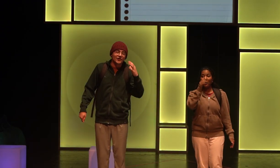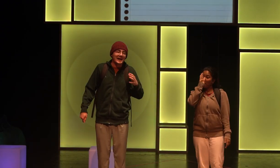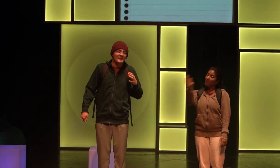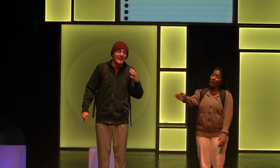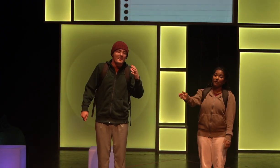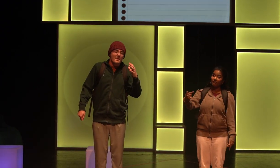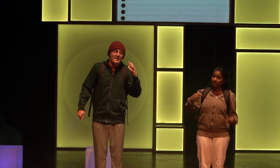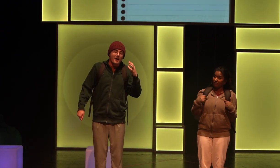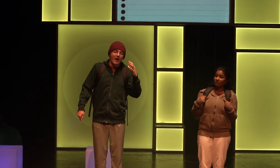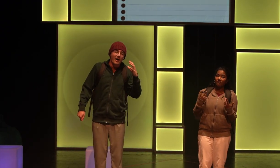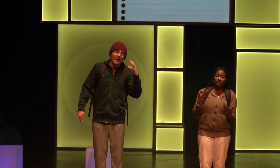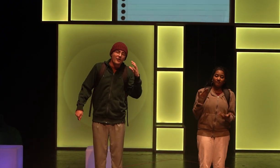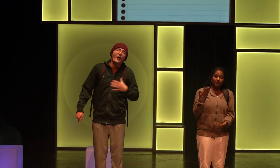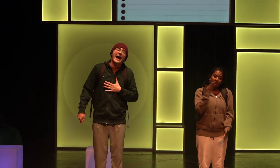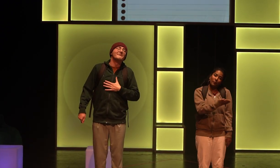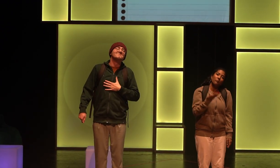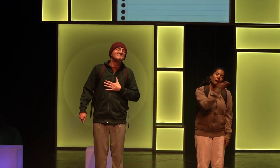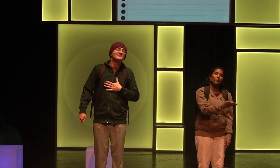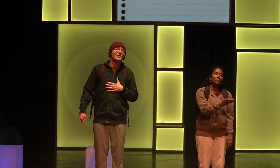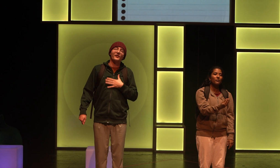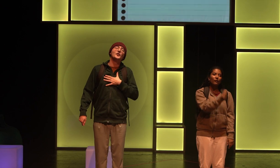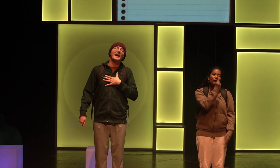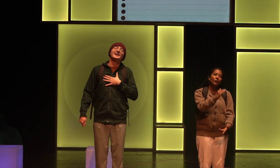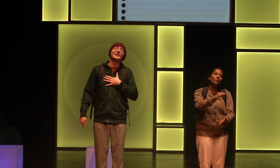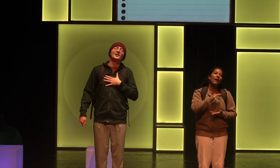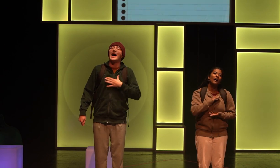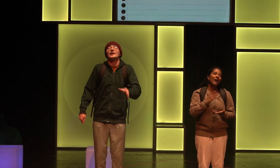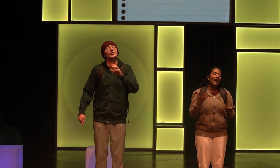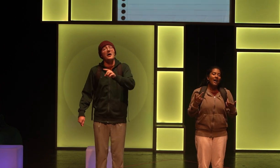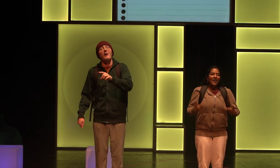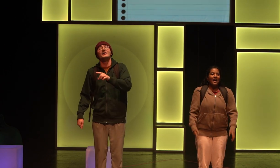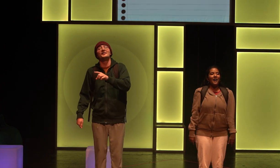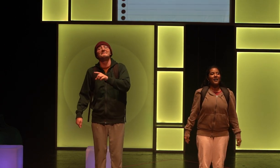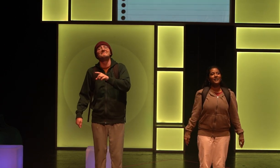I'll just tell him that I am a food bank user, and you know what? I am not ashamed. [ BARK ] And neither's Gary.